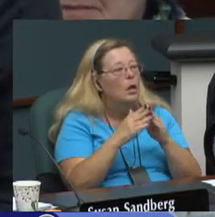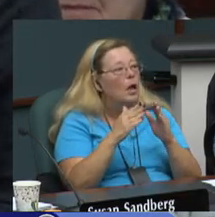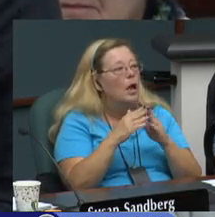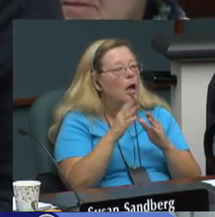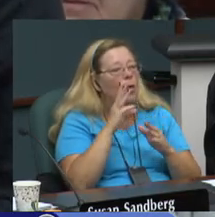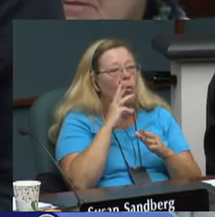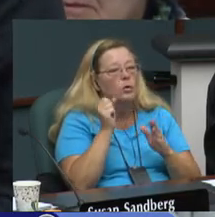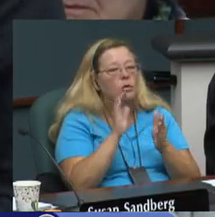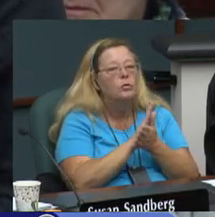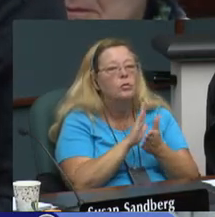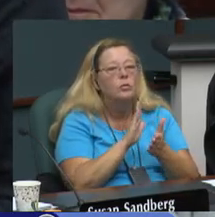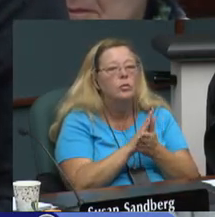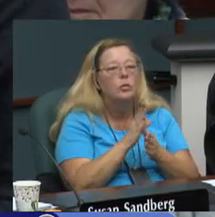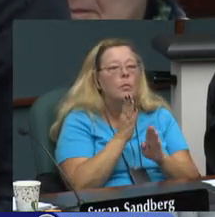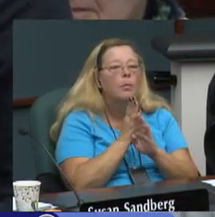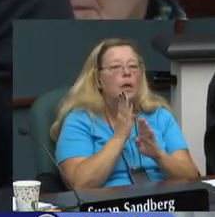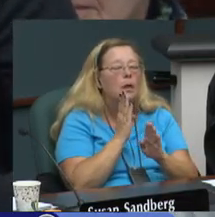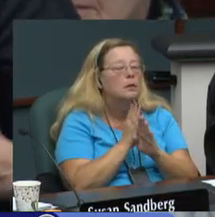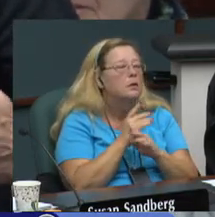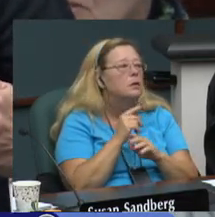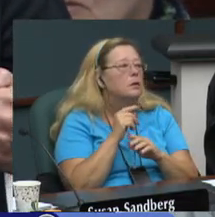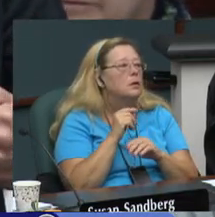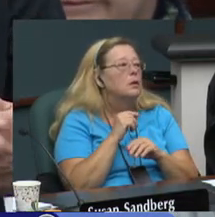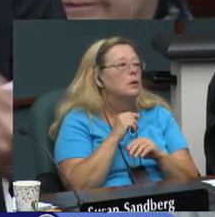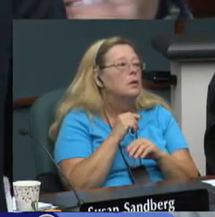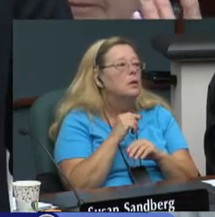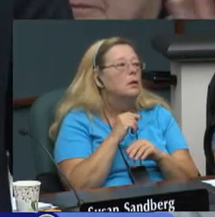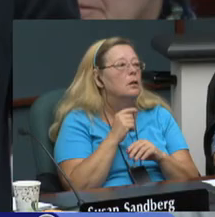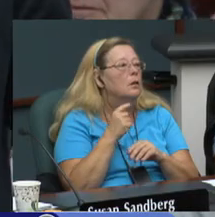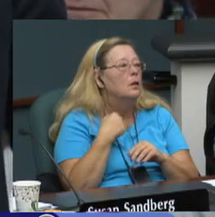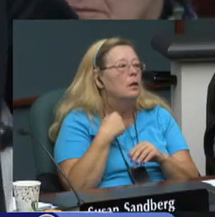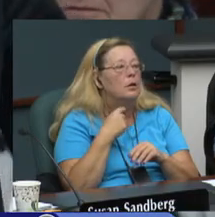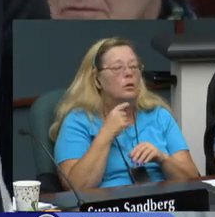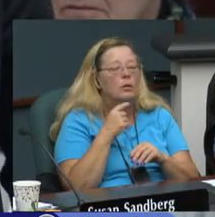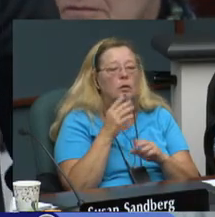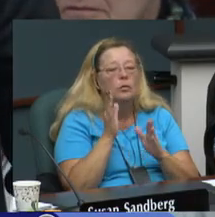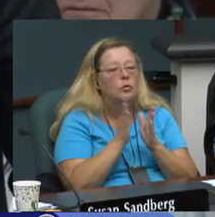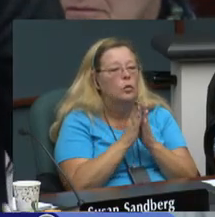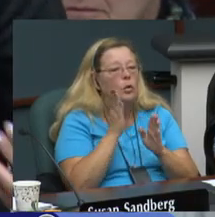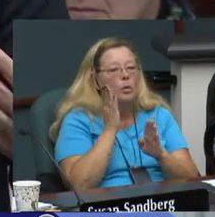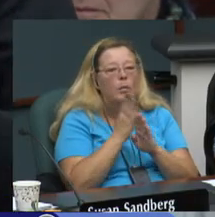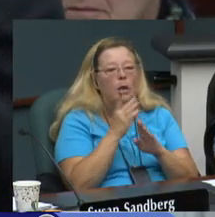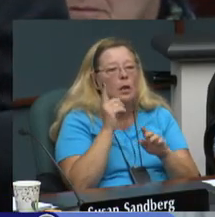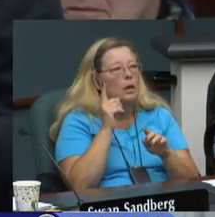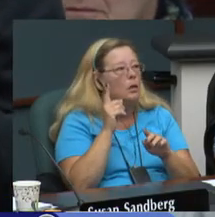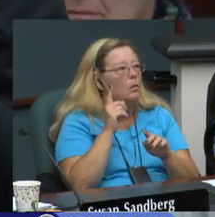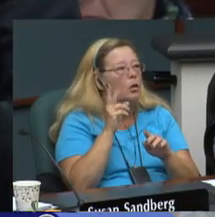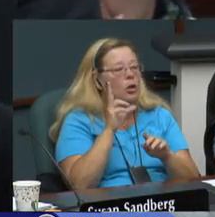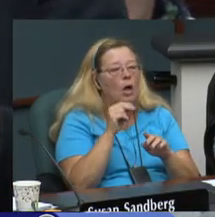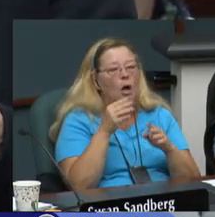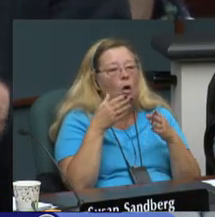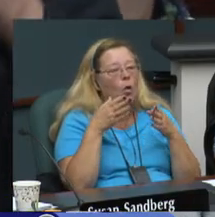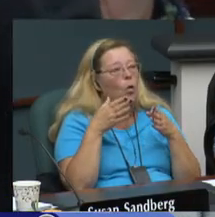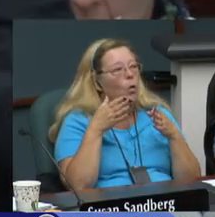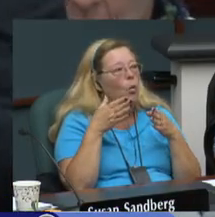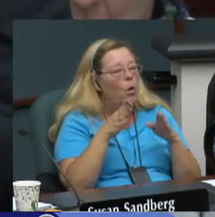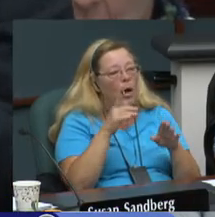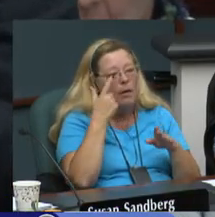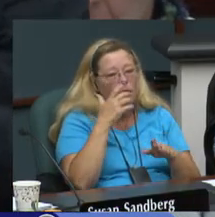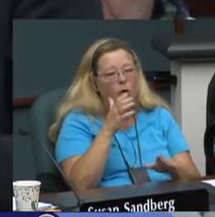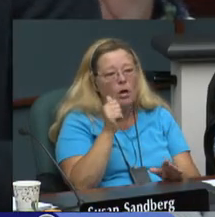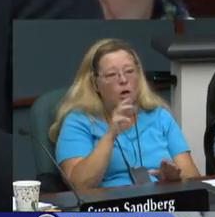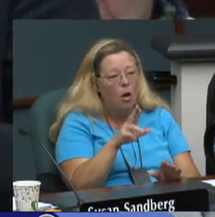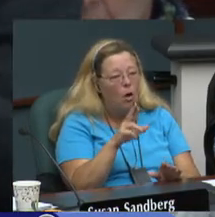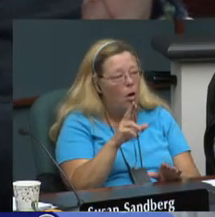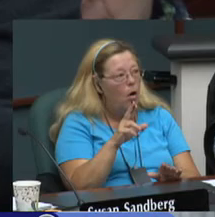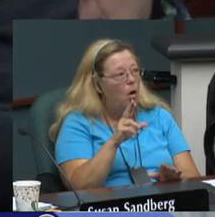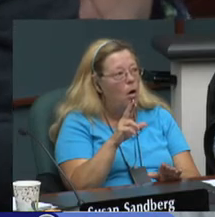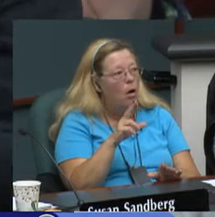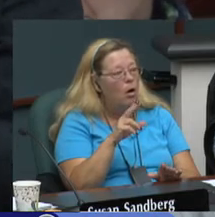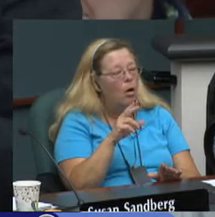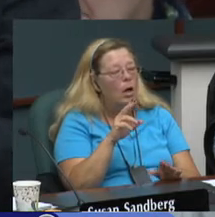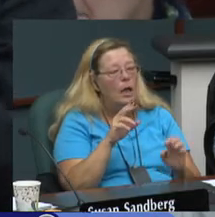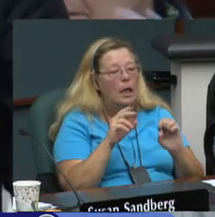and the school bus could not get packed there was no way for a car going east to